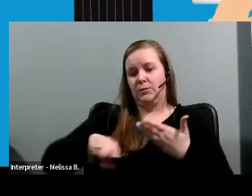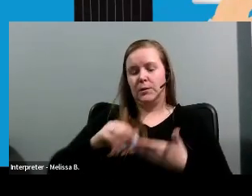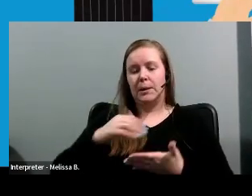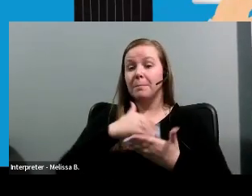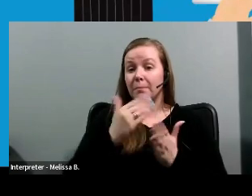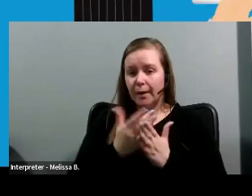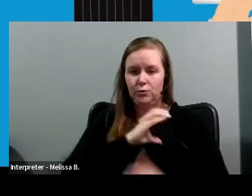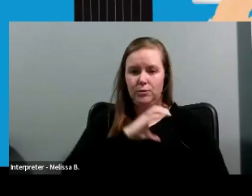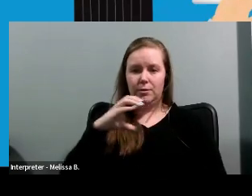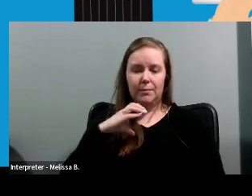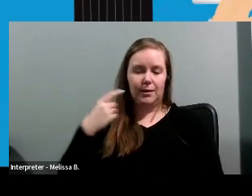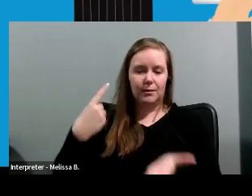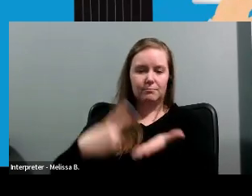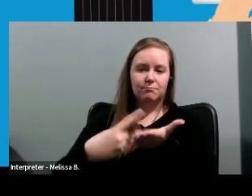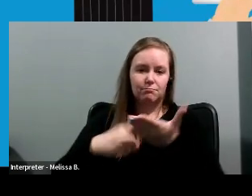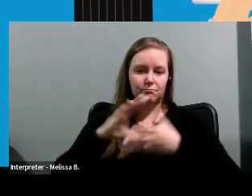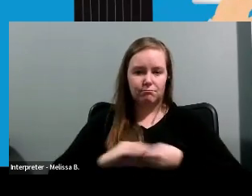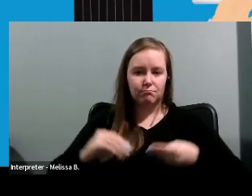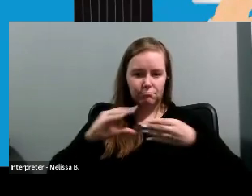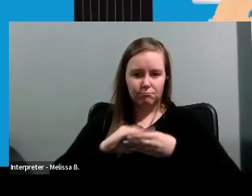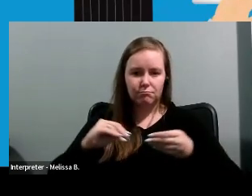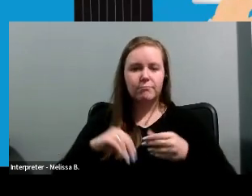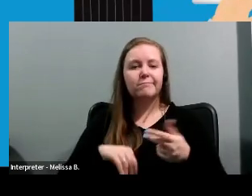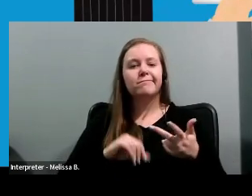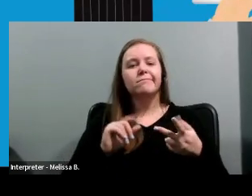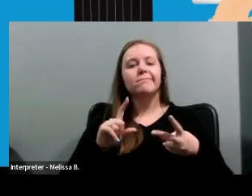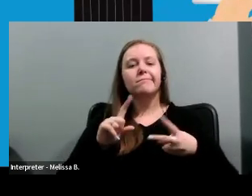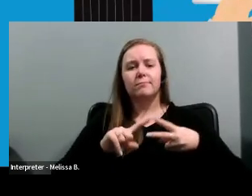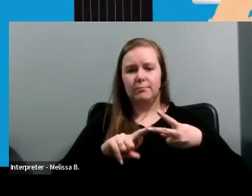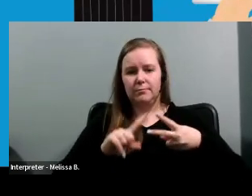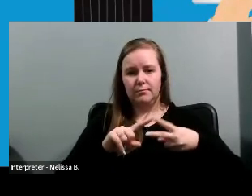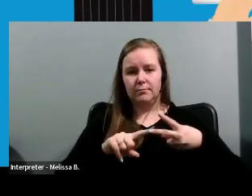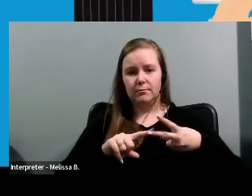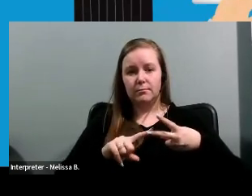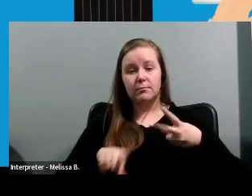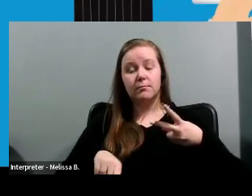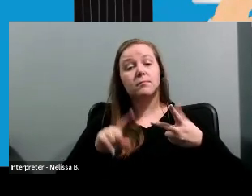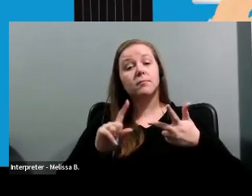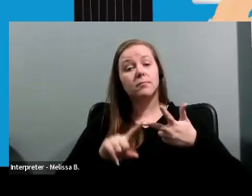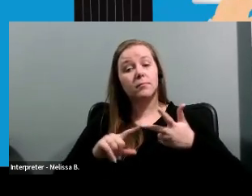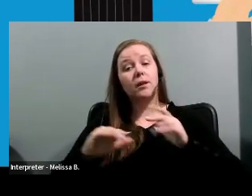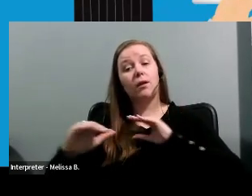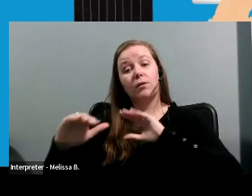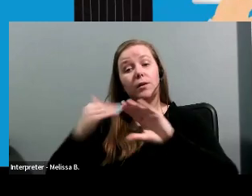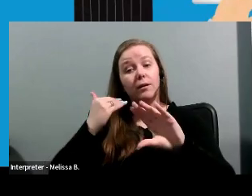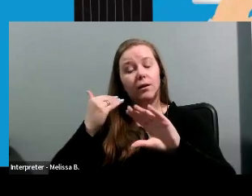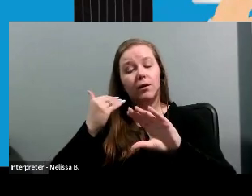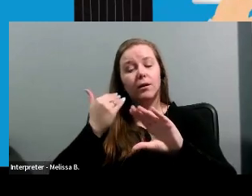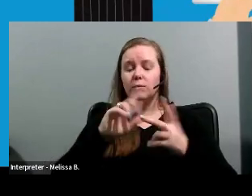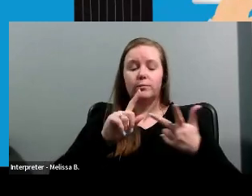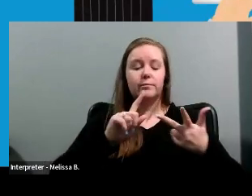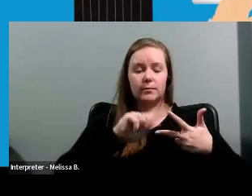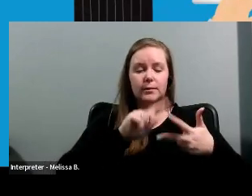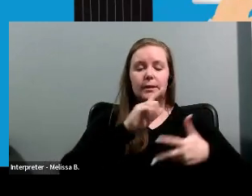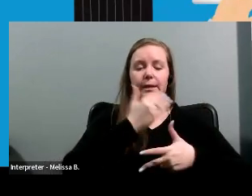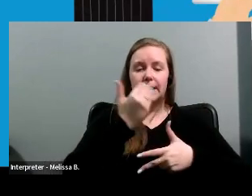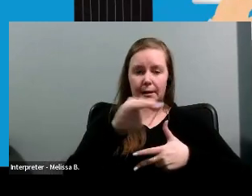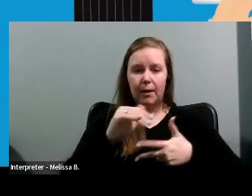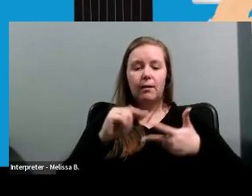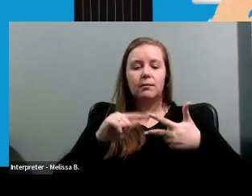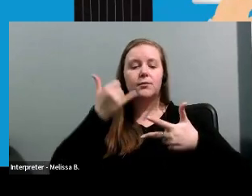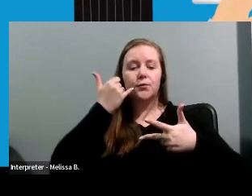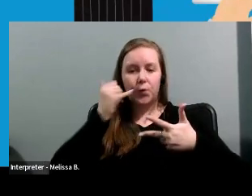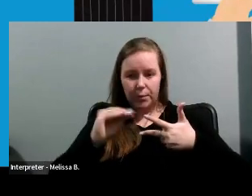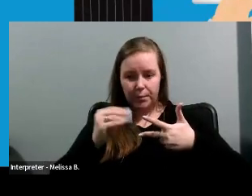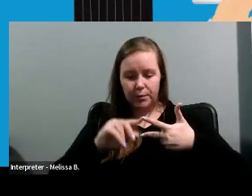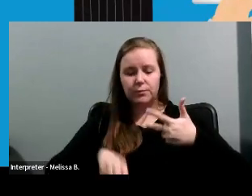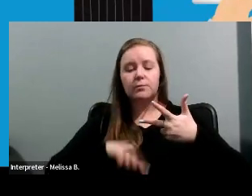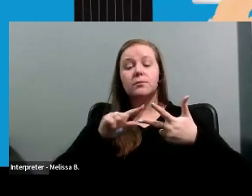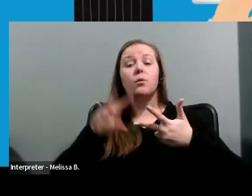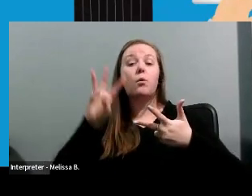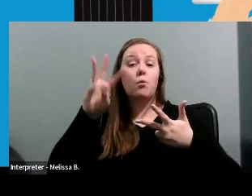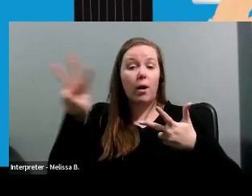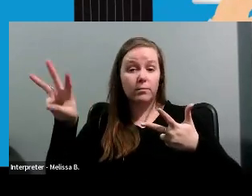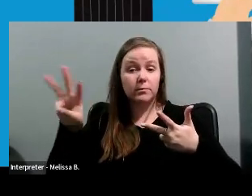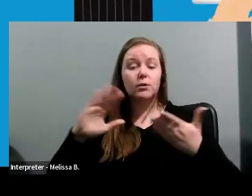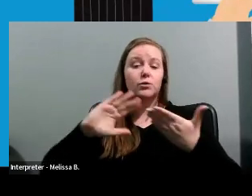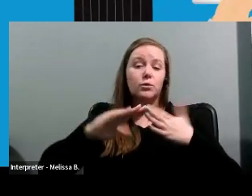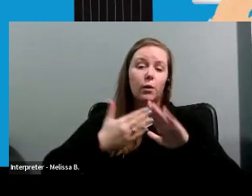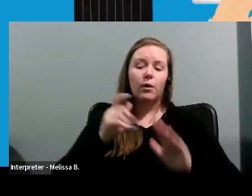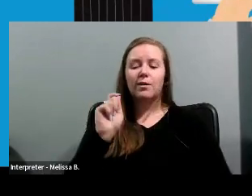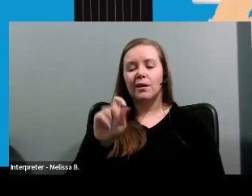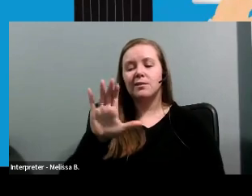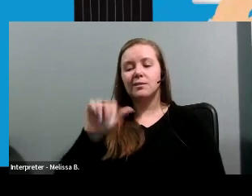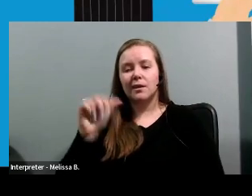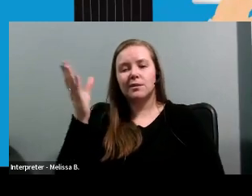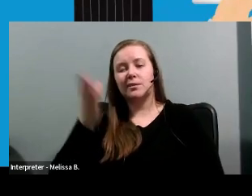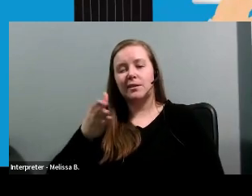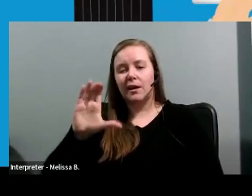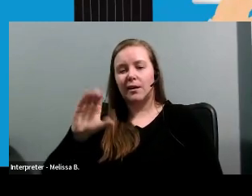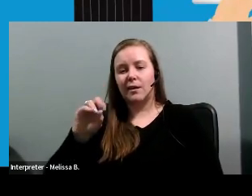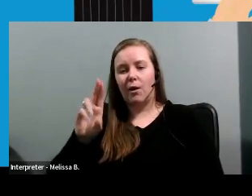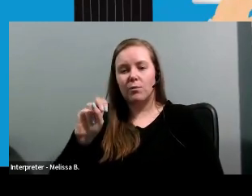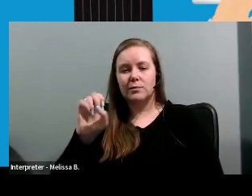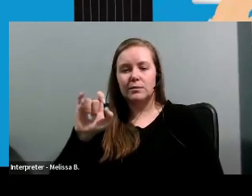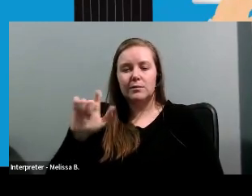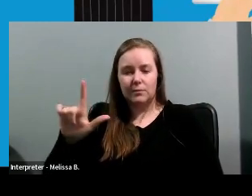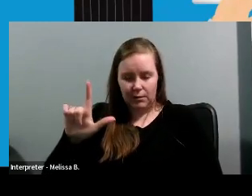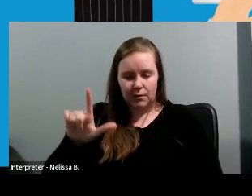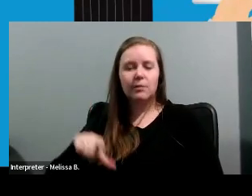Shannon Spencer (she/her): So you have… and there's also the option to go through… go on the website to register as well, too. So, there is the toronto.ca slash council. We're able to, sort of.